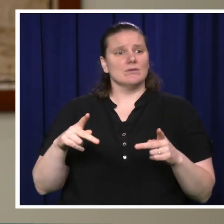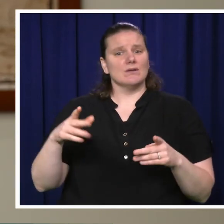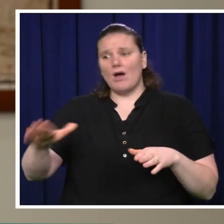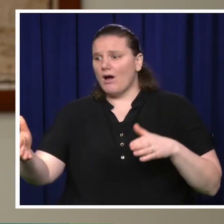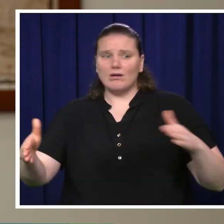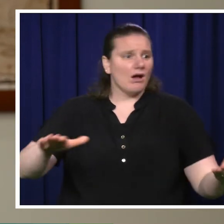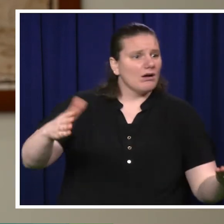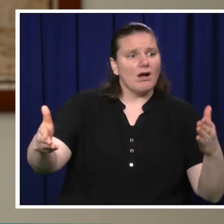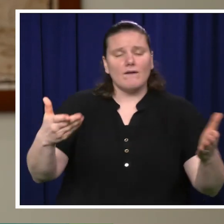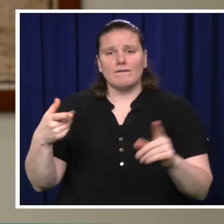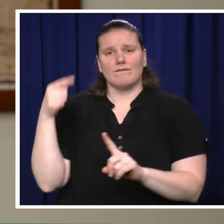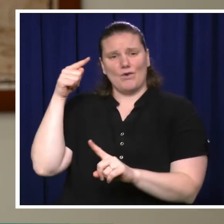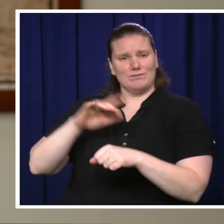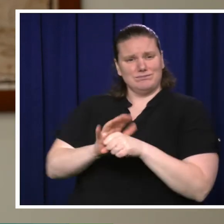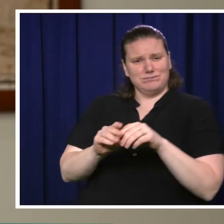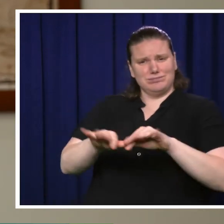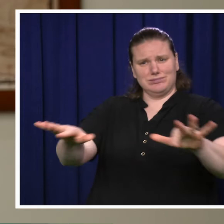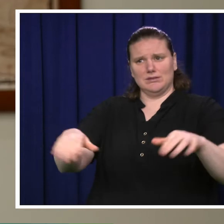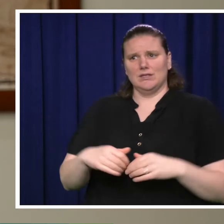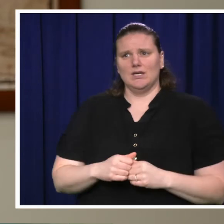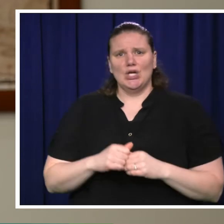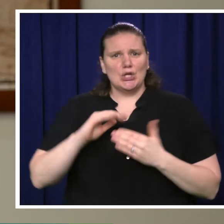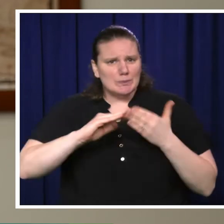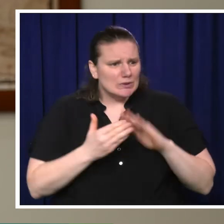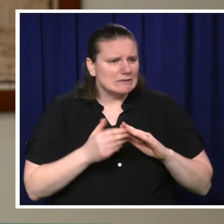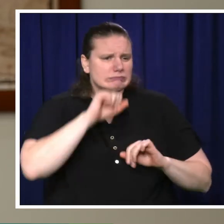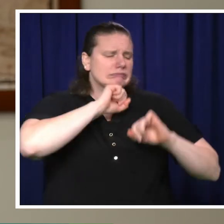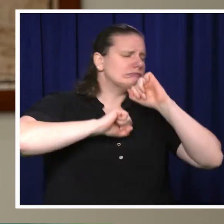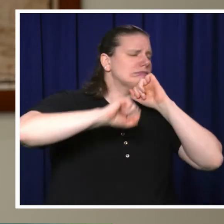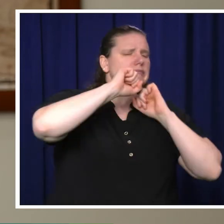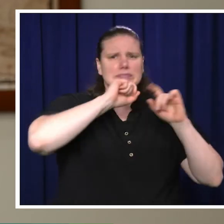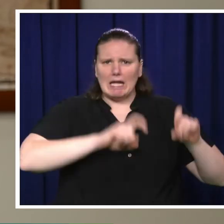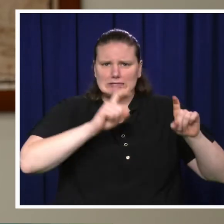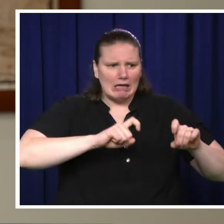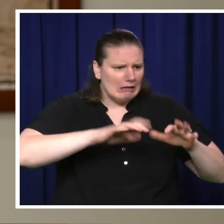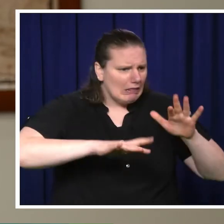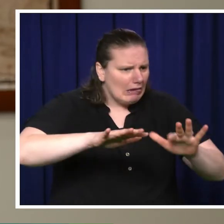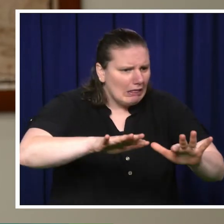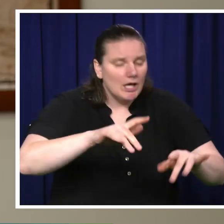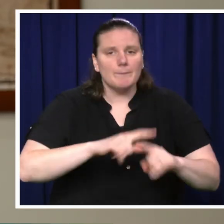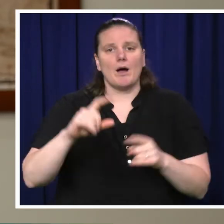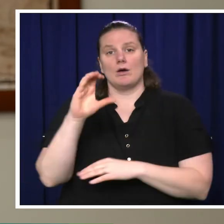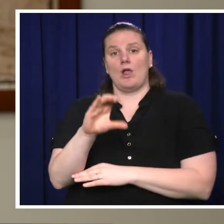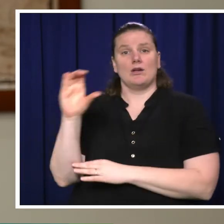Some in our community have lost loved ones to this virus. Our community has been tested and tried over the last year.